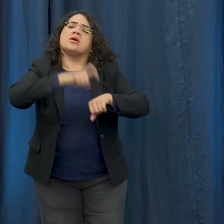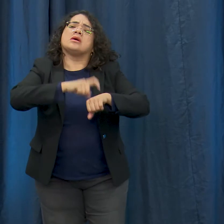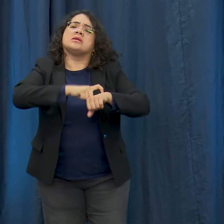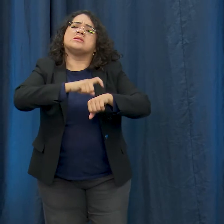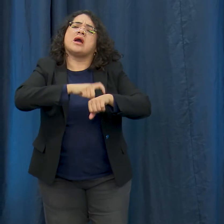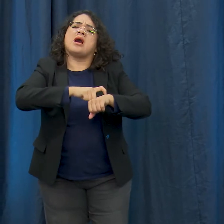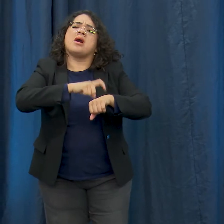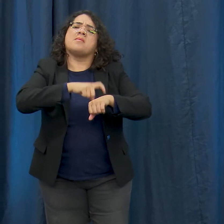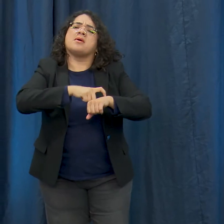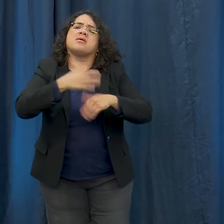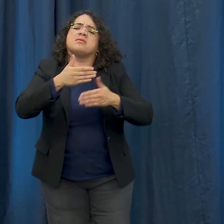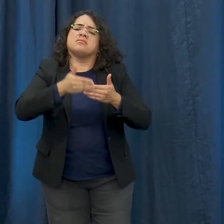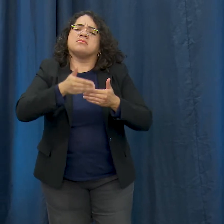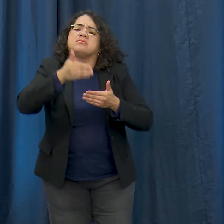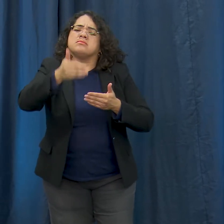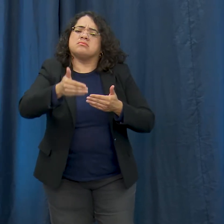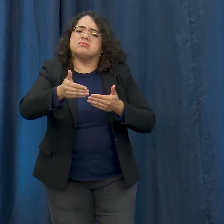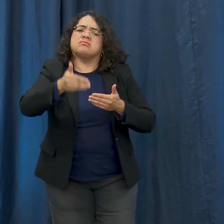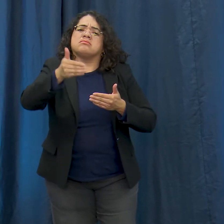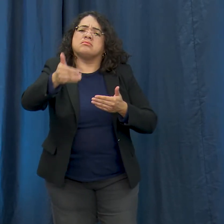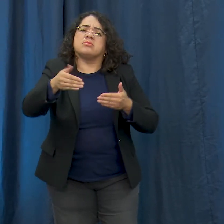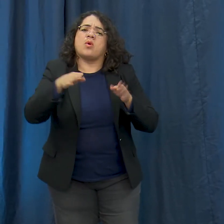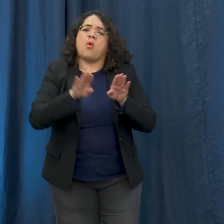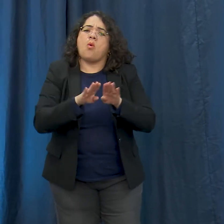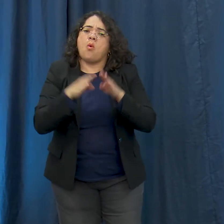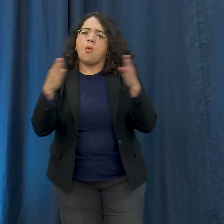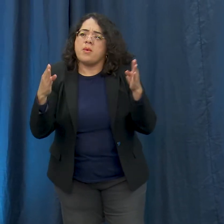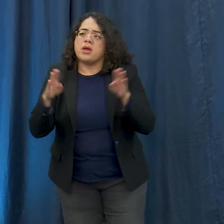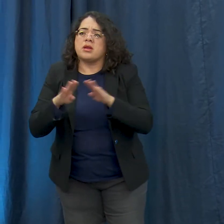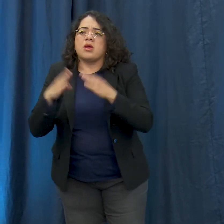every ever a couple days for instance you know you had the beach bike path